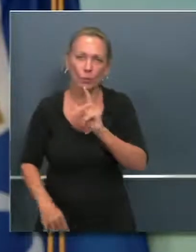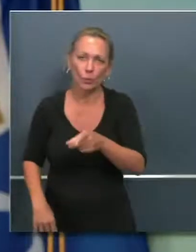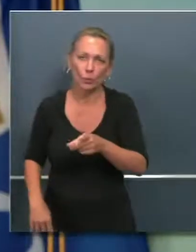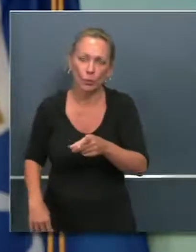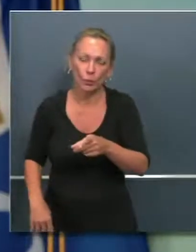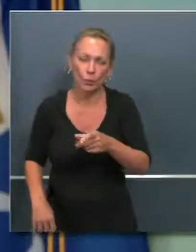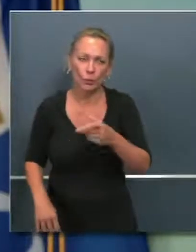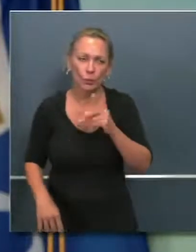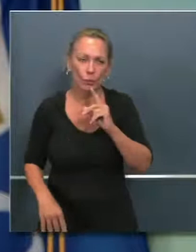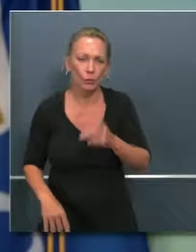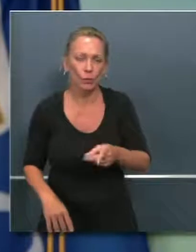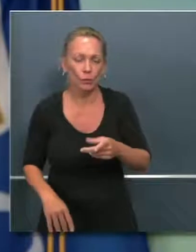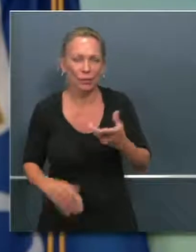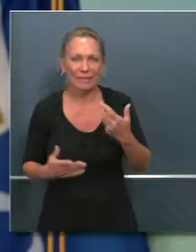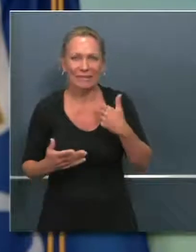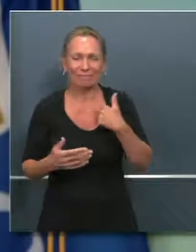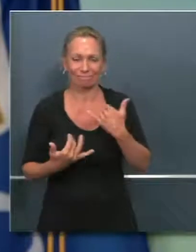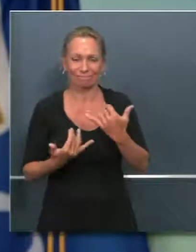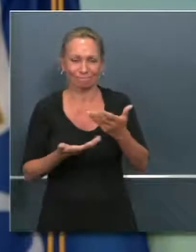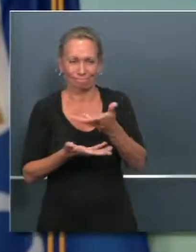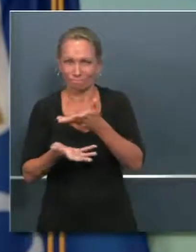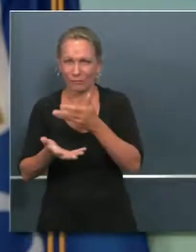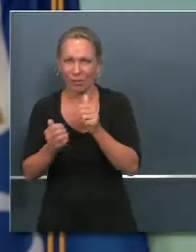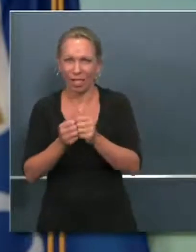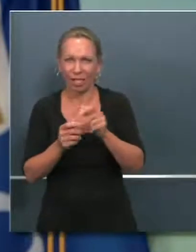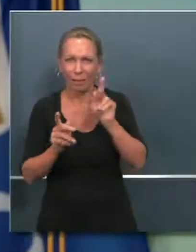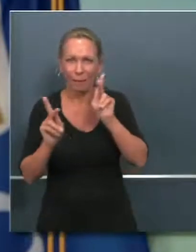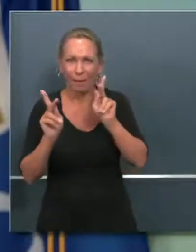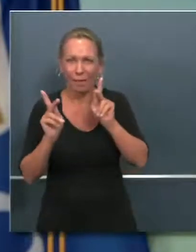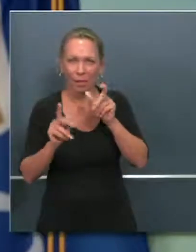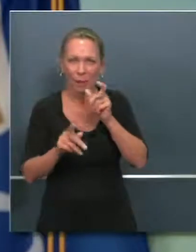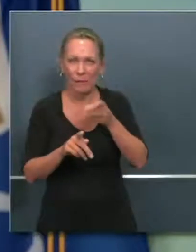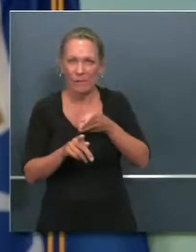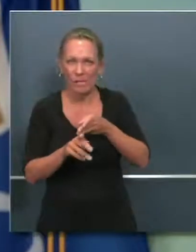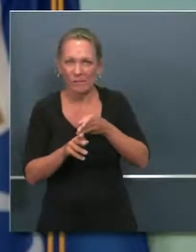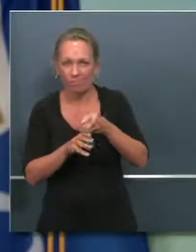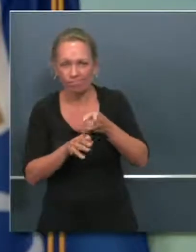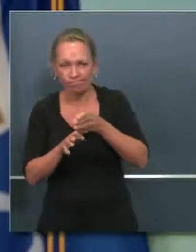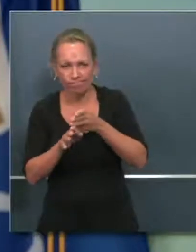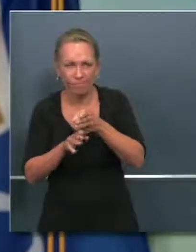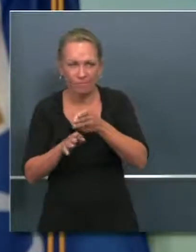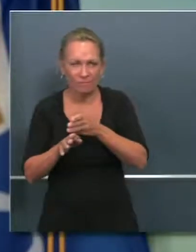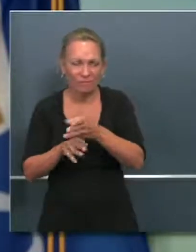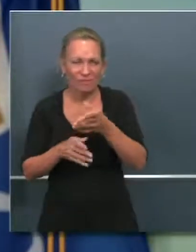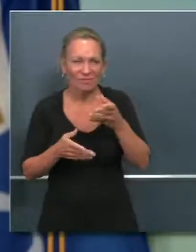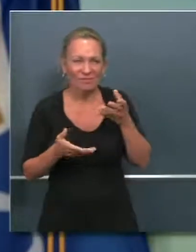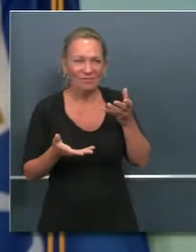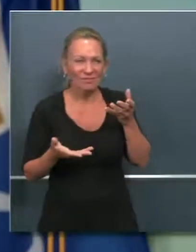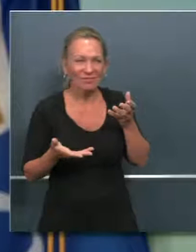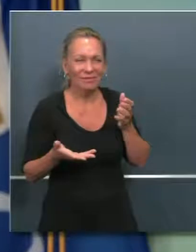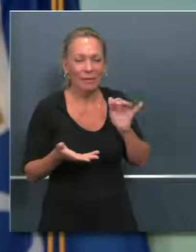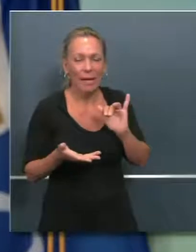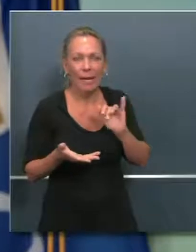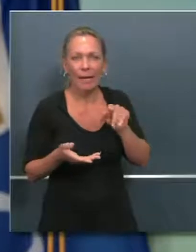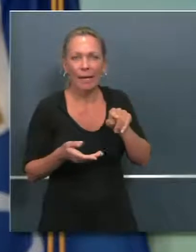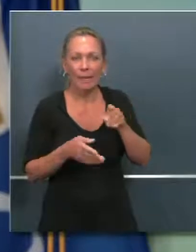with some of the best and the brightest minds in small business and more broadly social justice and